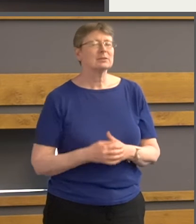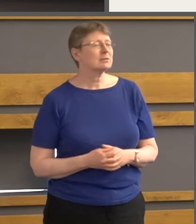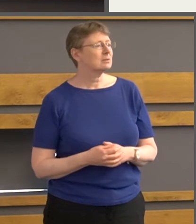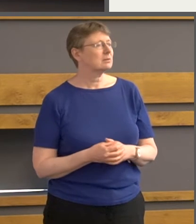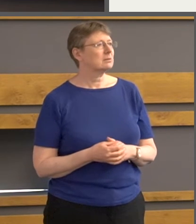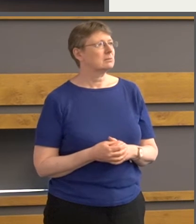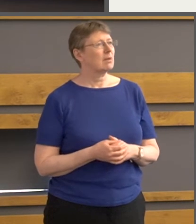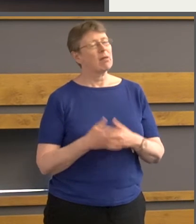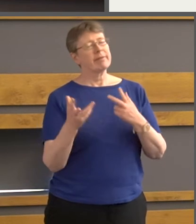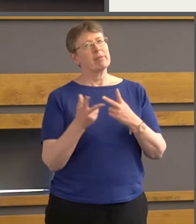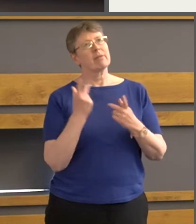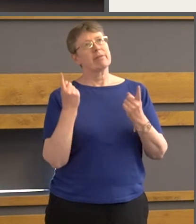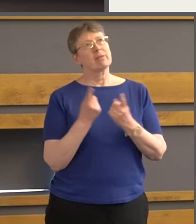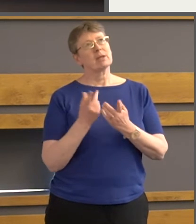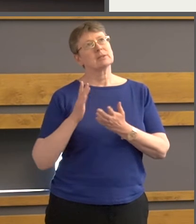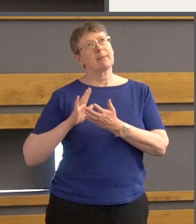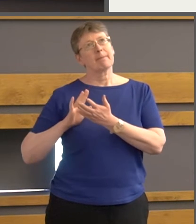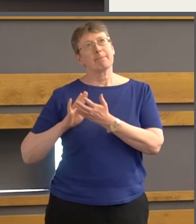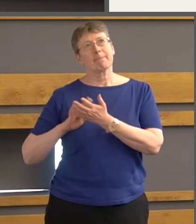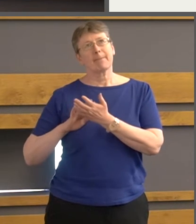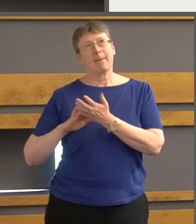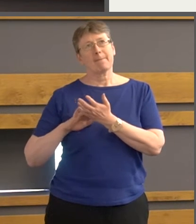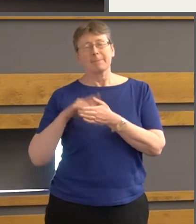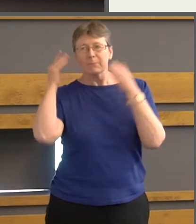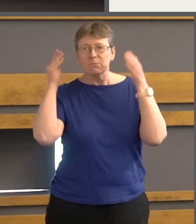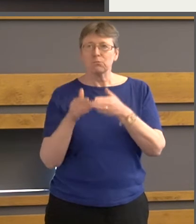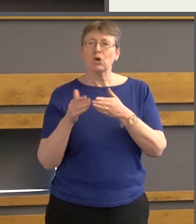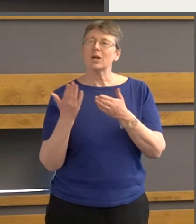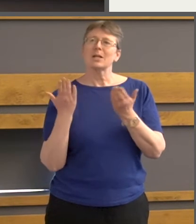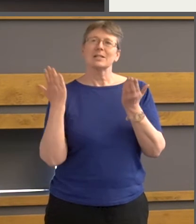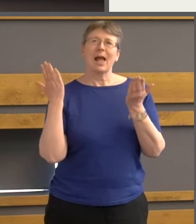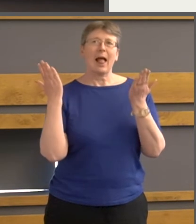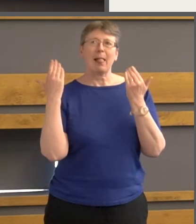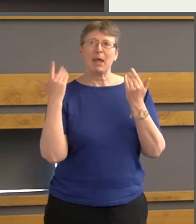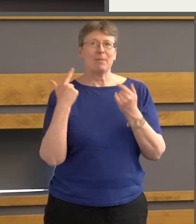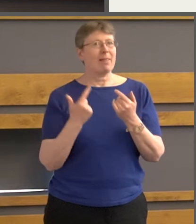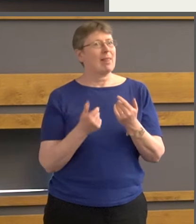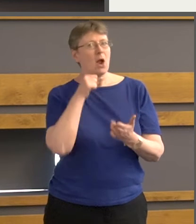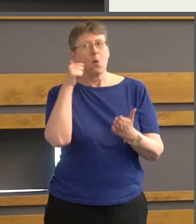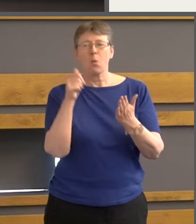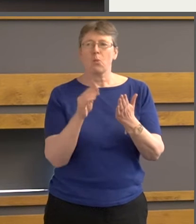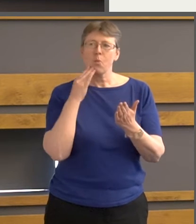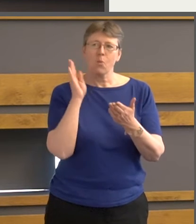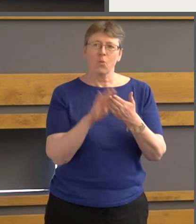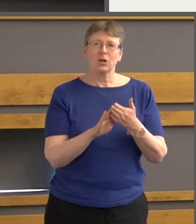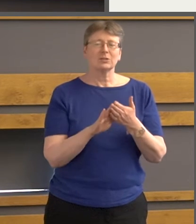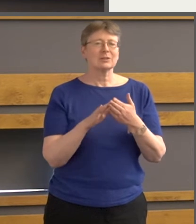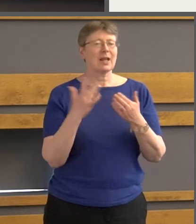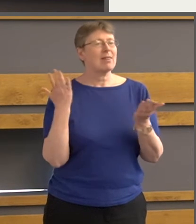The other thing that, because my mother was very climate conscious, I heard of climate change ages ago. We didn't have any Persian carpets